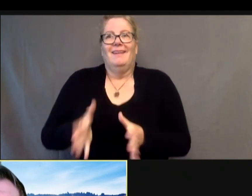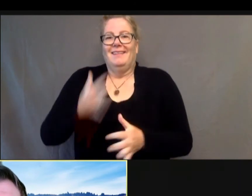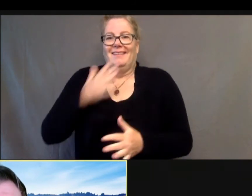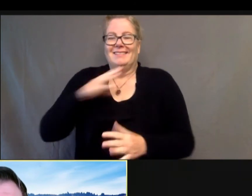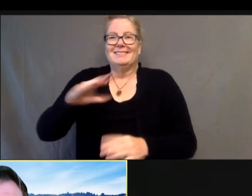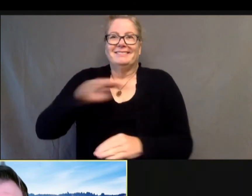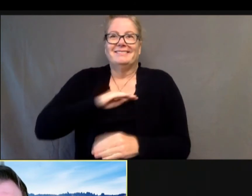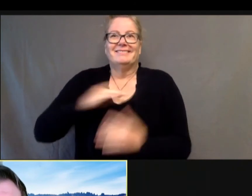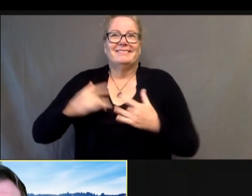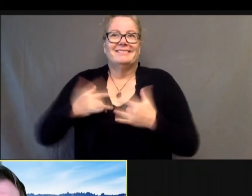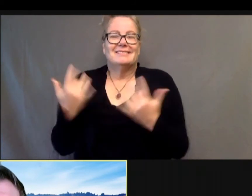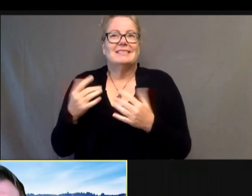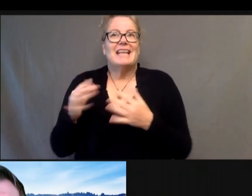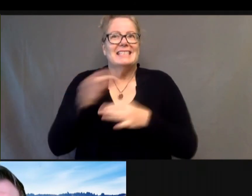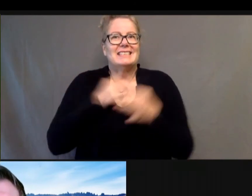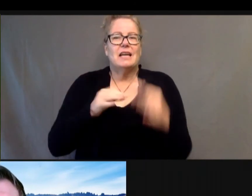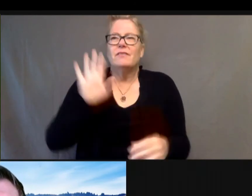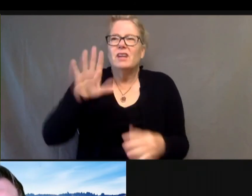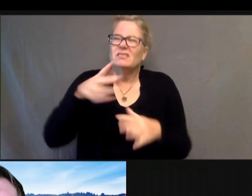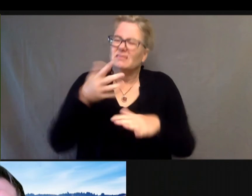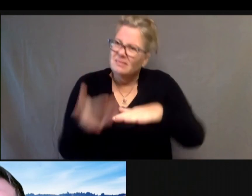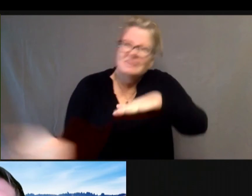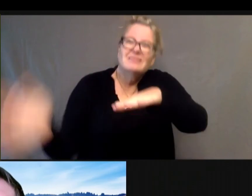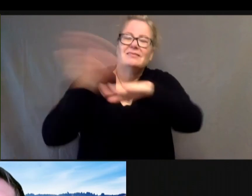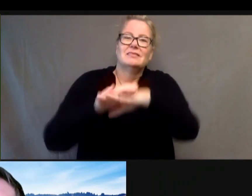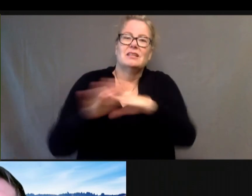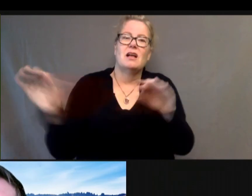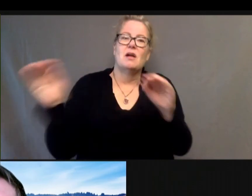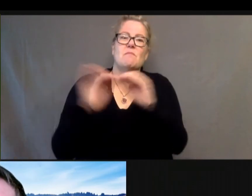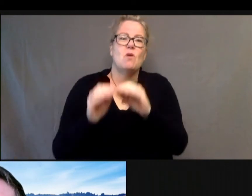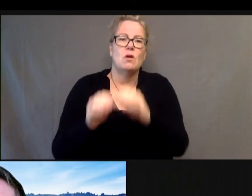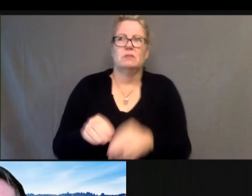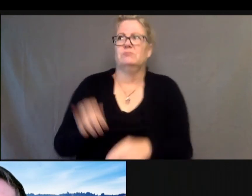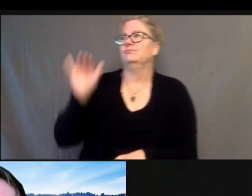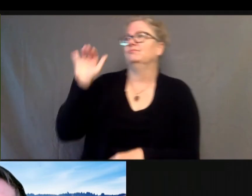need. You know, you'll only take it so far.